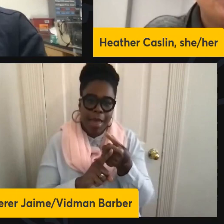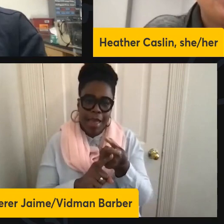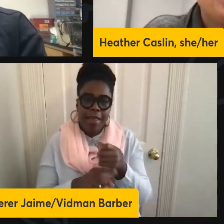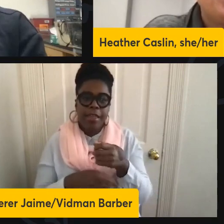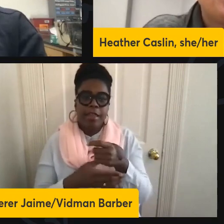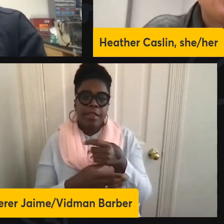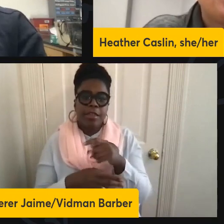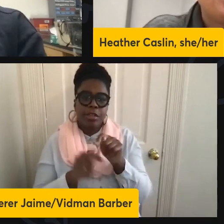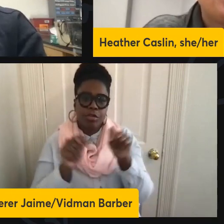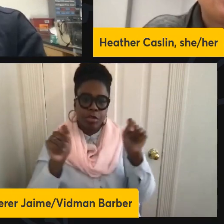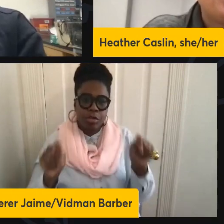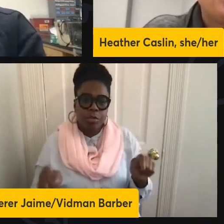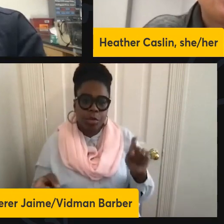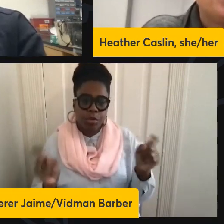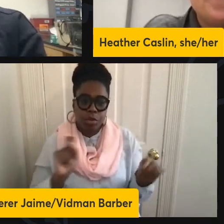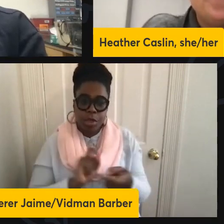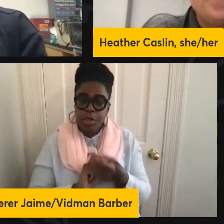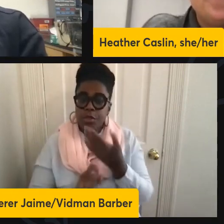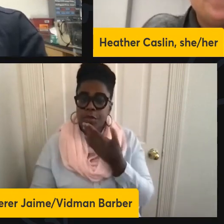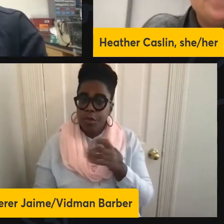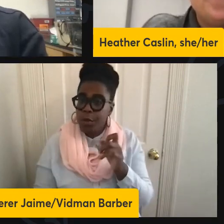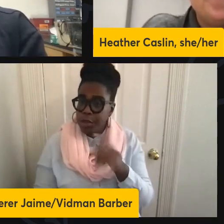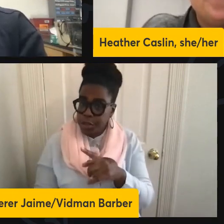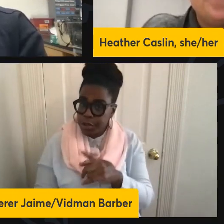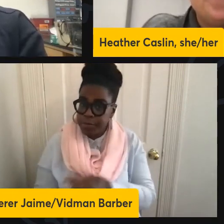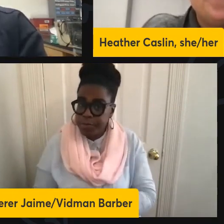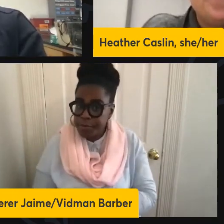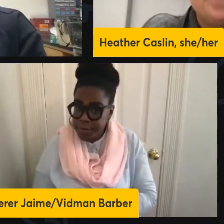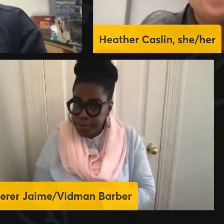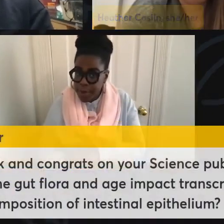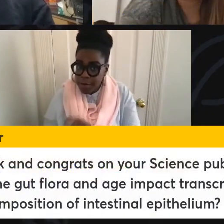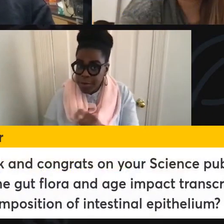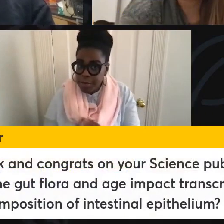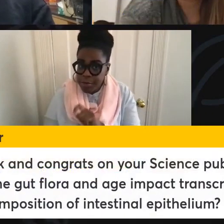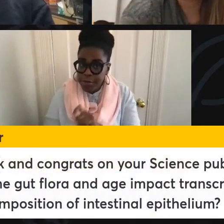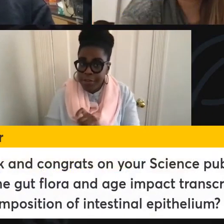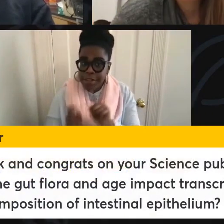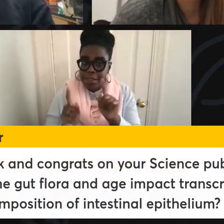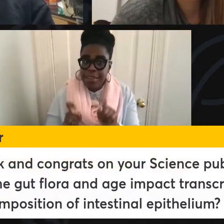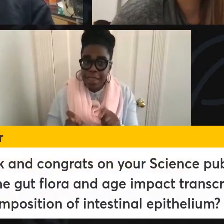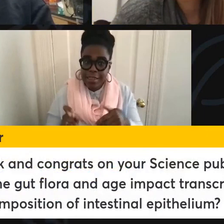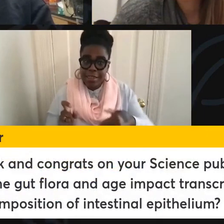Yeah, this is another great question. So we actually specifically tested the role of the gut flora, which I didn't